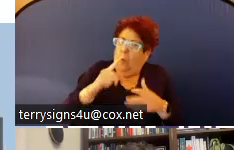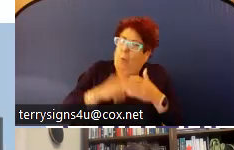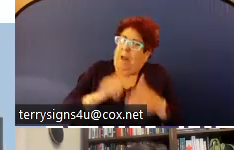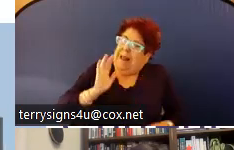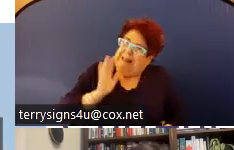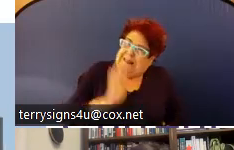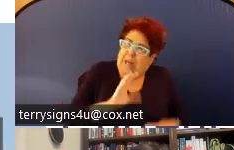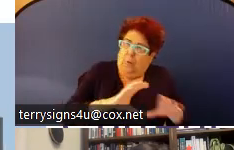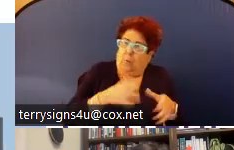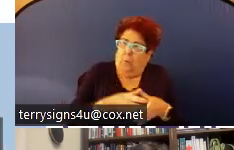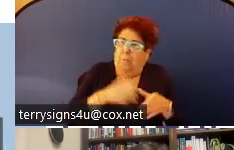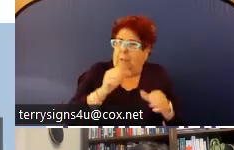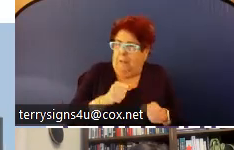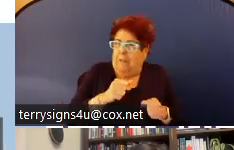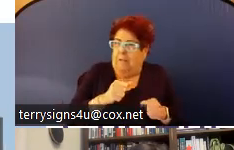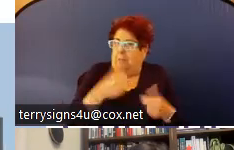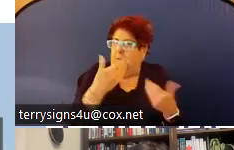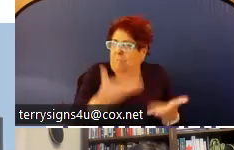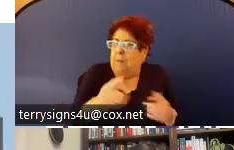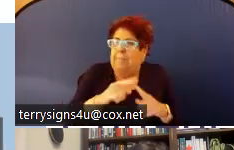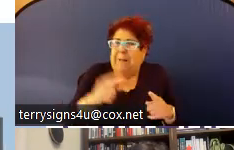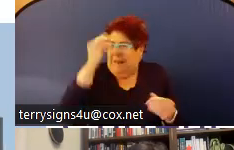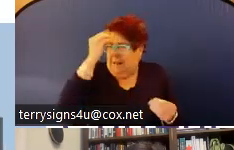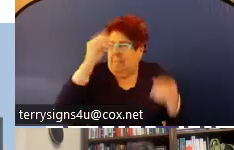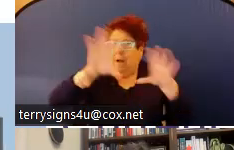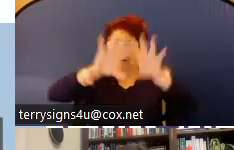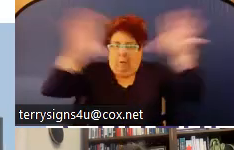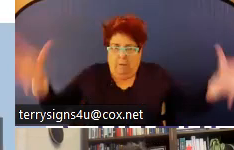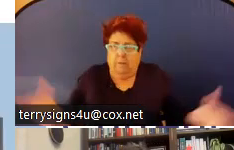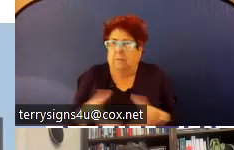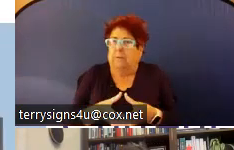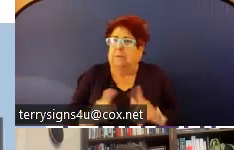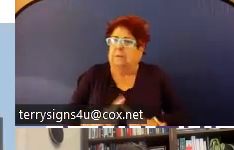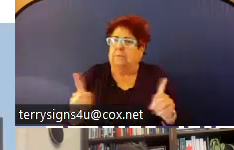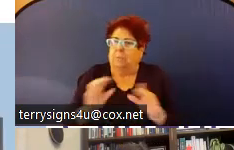thinking broadly across all the organizations as to what anybody could potentially provide